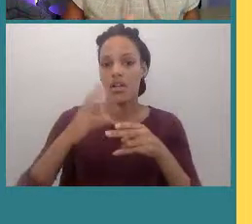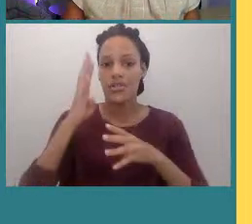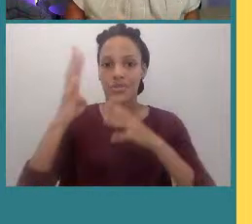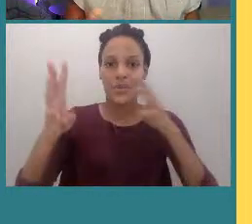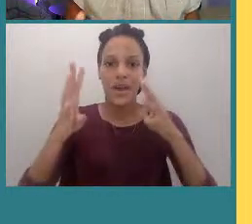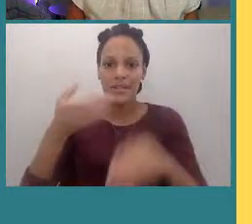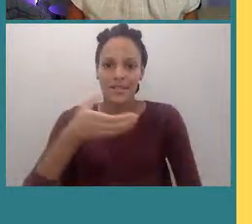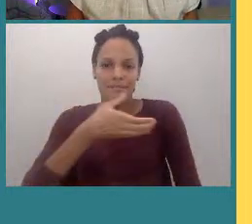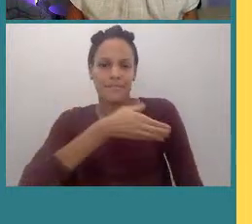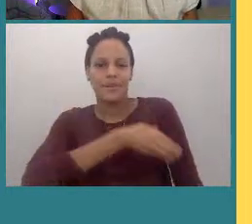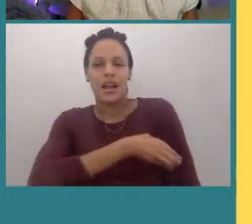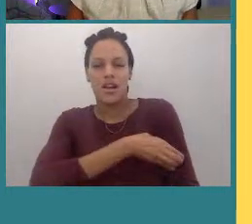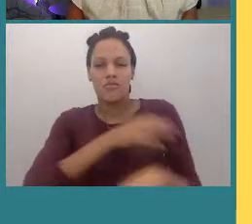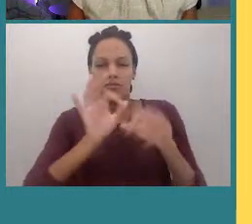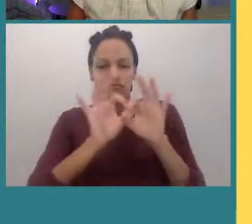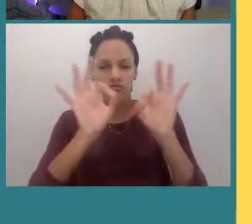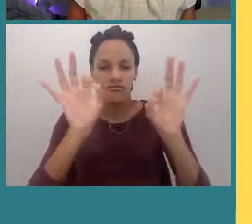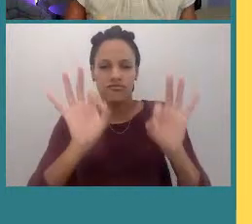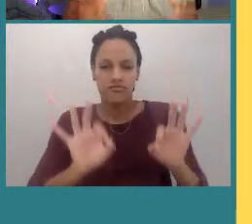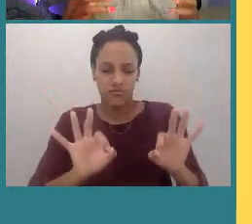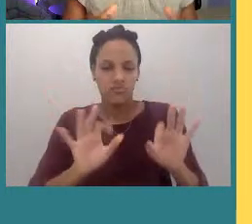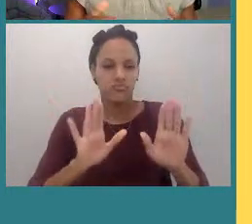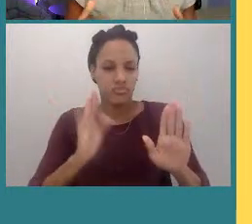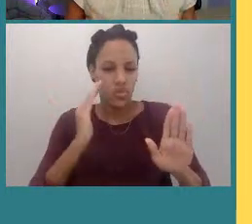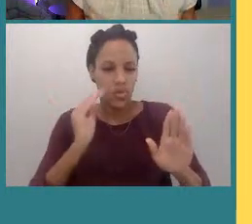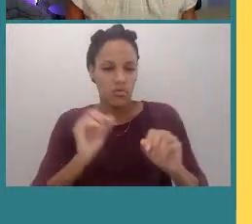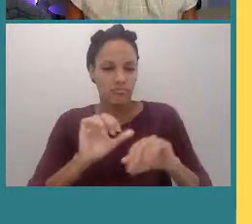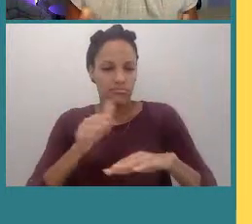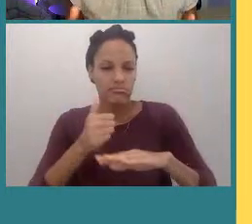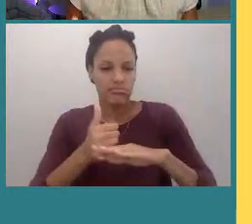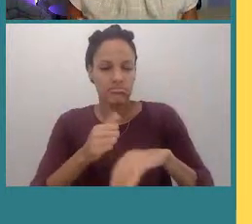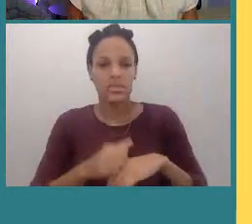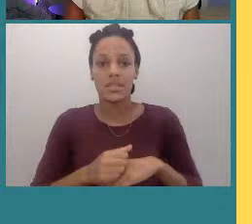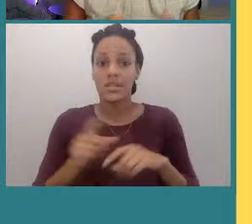the beginning of the creators empowerment framework. I like the title of this talk we